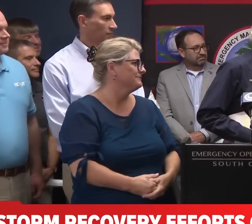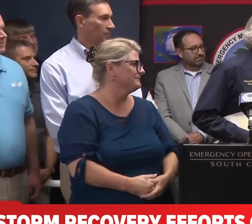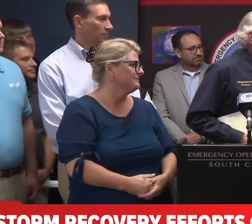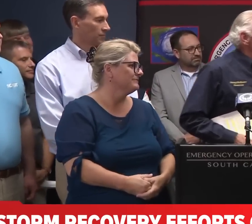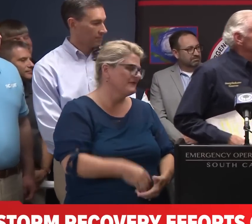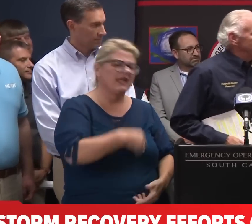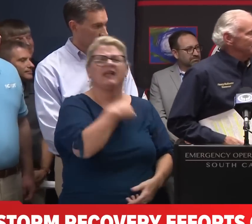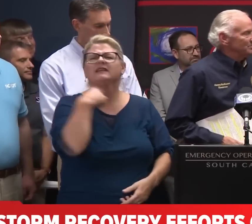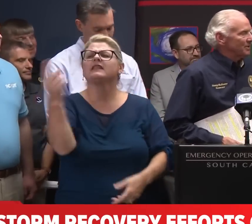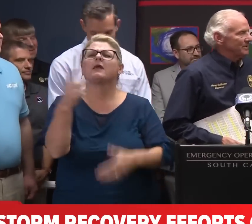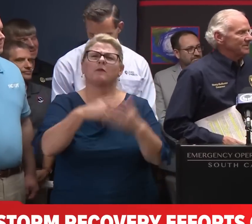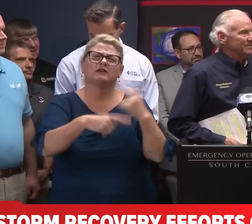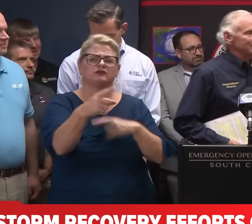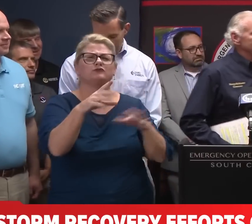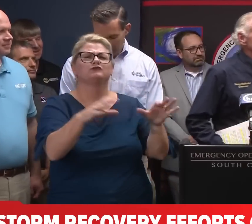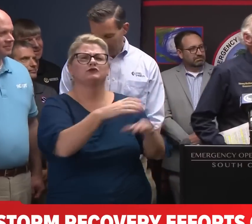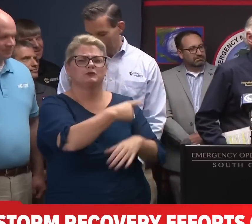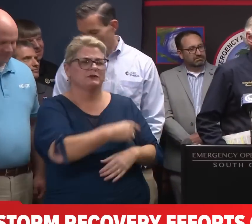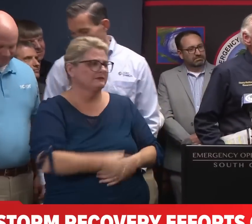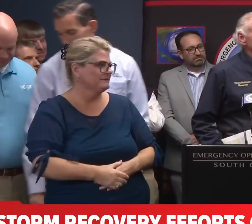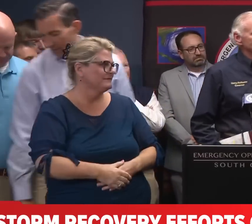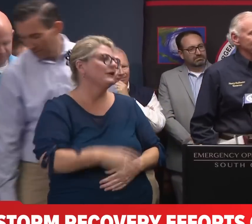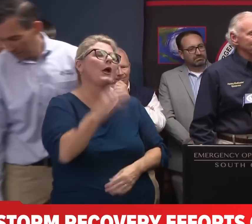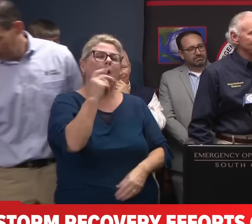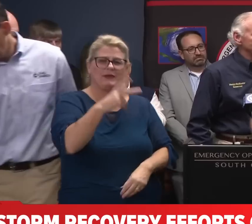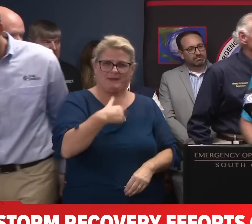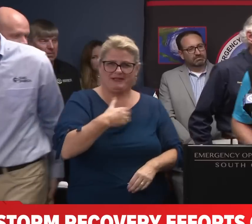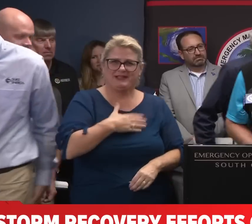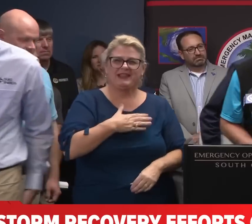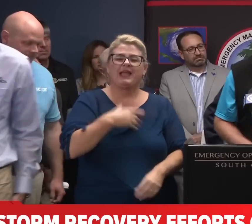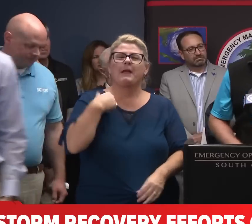Tell me what you're doing. Ok. Sure. Be glad to. Hi, I'm Brett Howard.